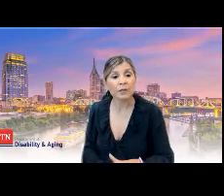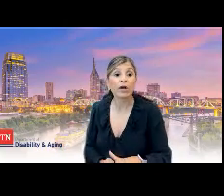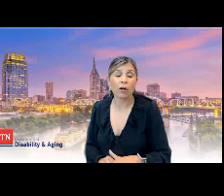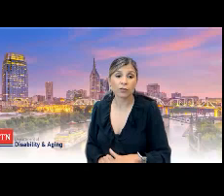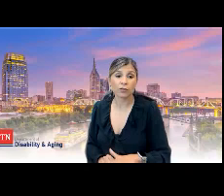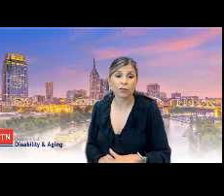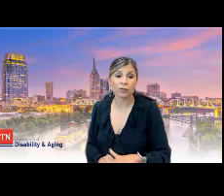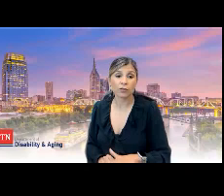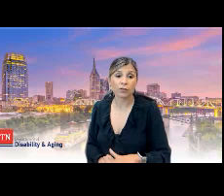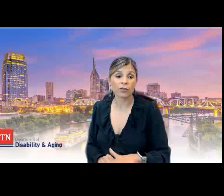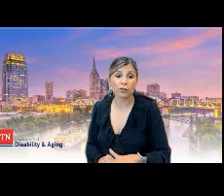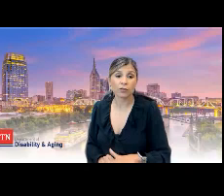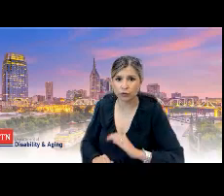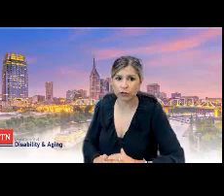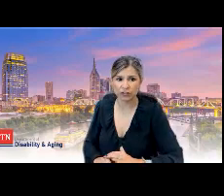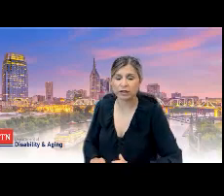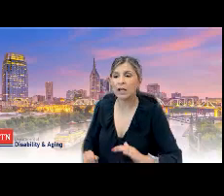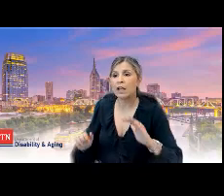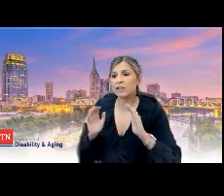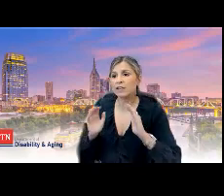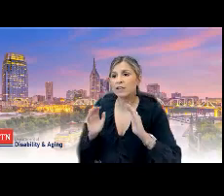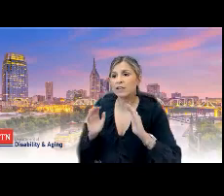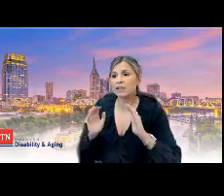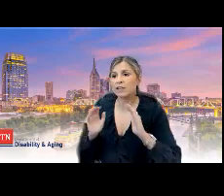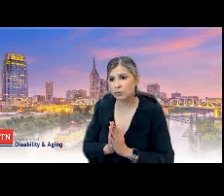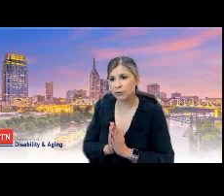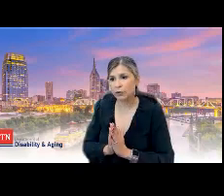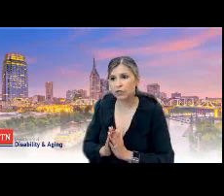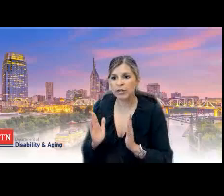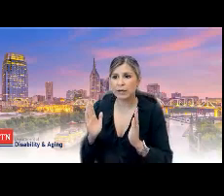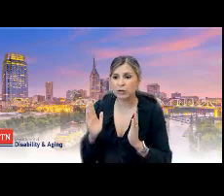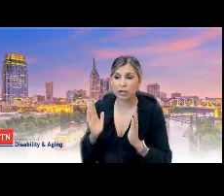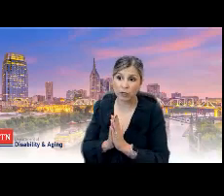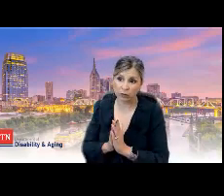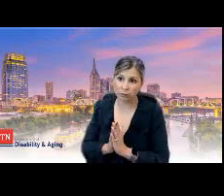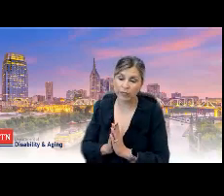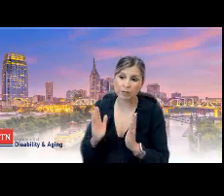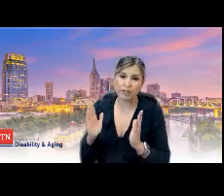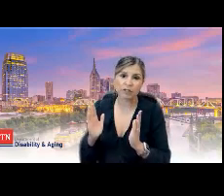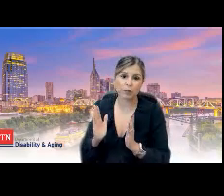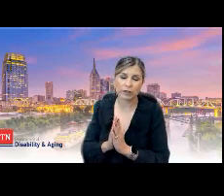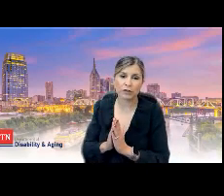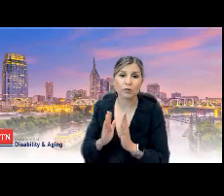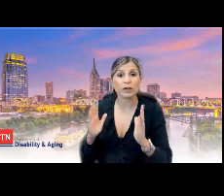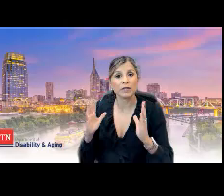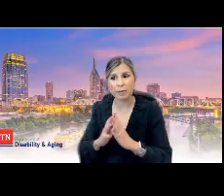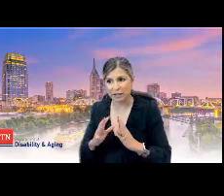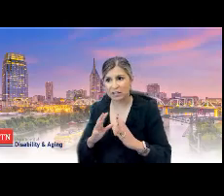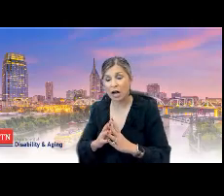And then we also have home delivered nutrition. Sometimes this is referred to as Meals on Wheels because Meals on Wheels is one of